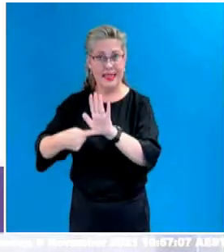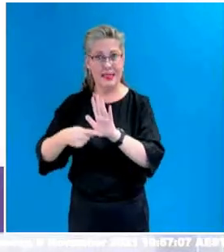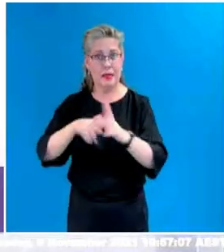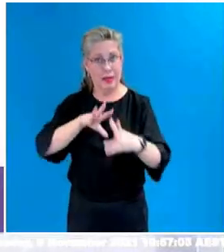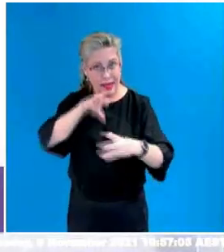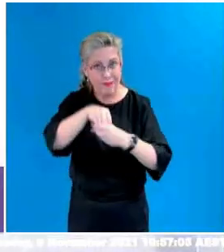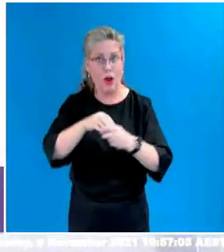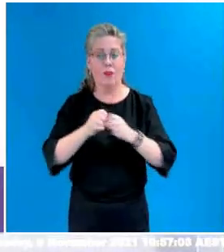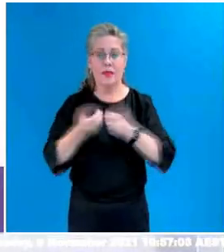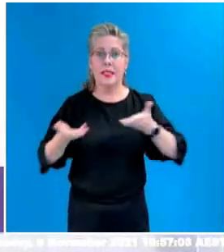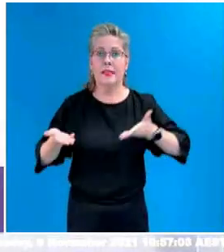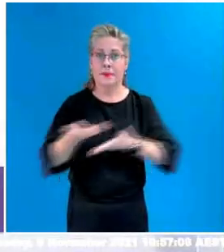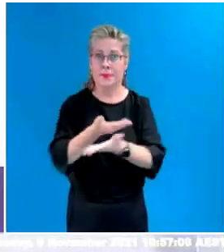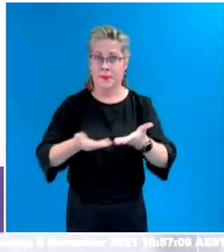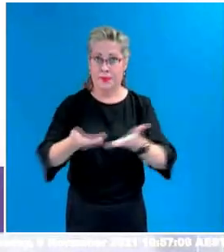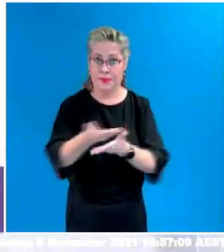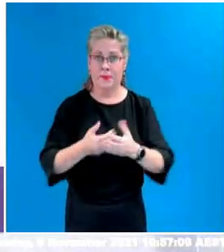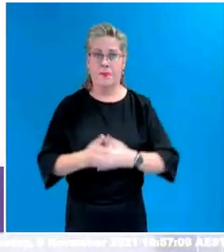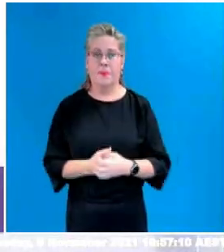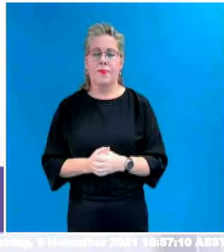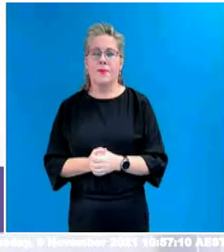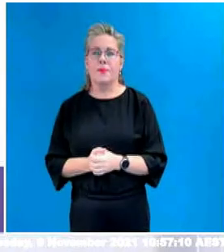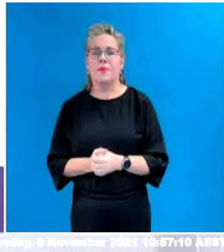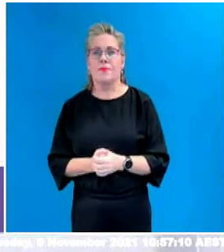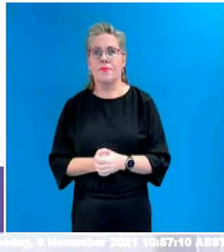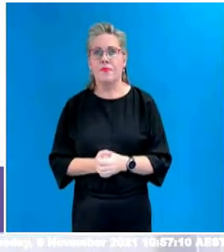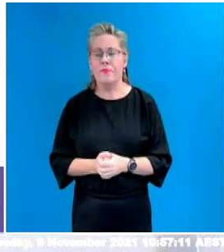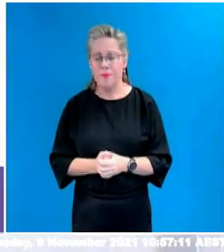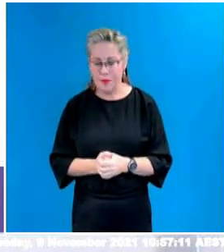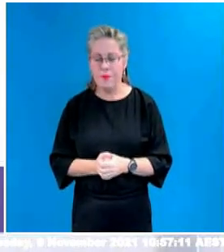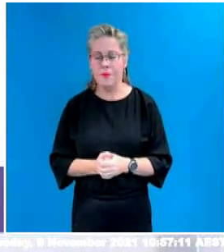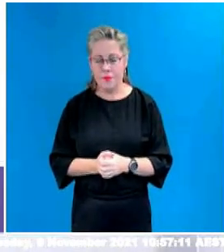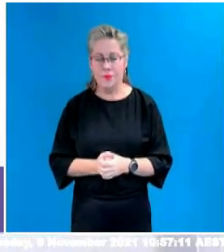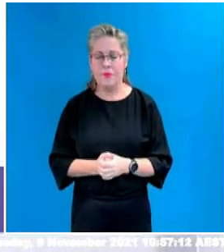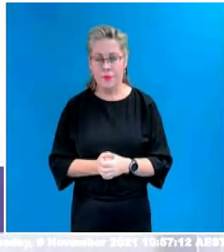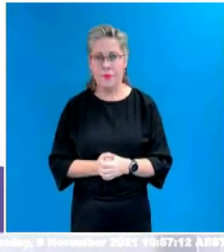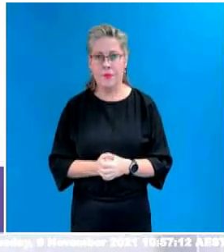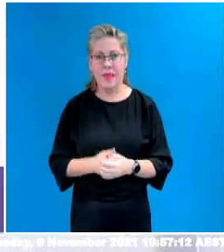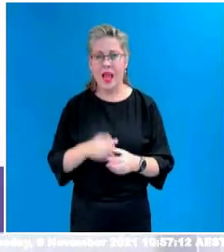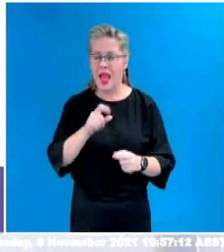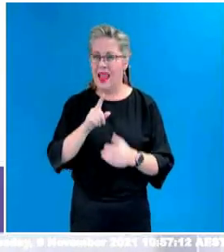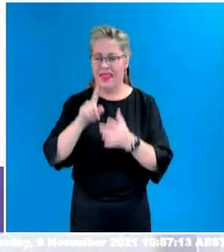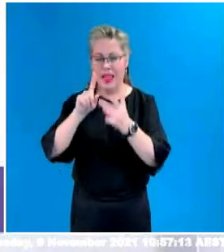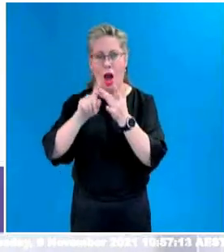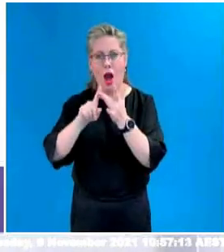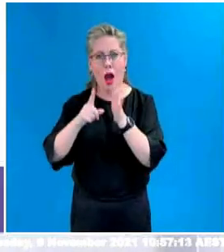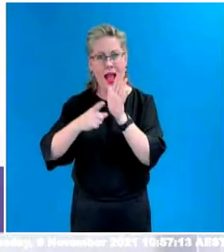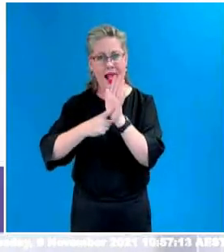conventions, ILO conventions, that touch on quite a wide range of human rights